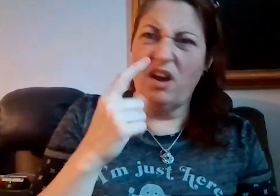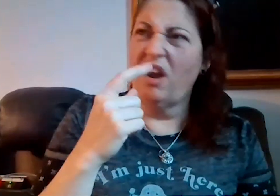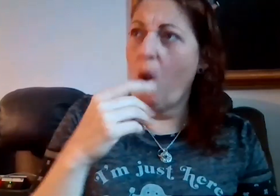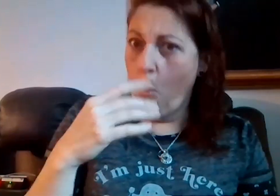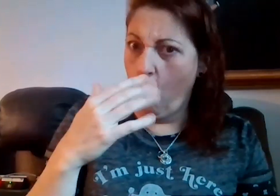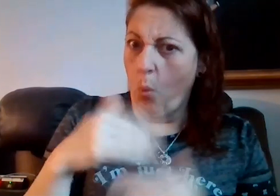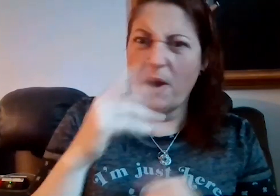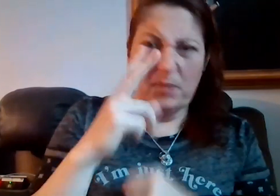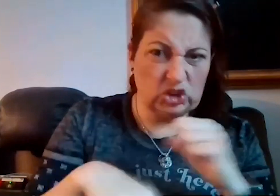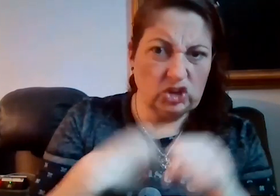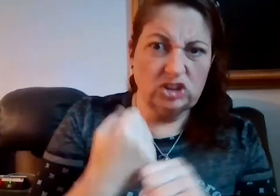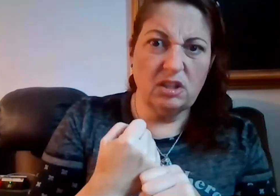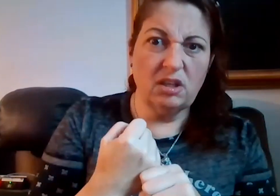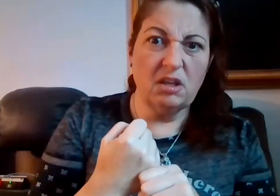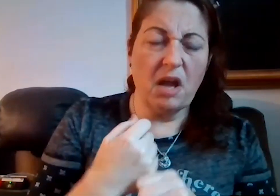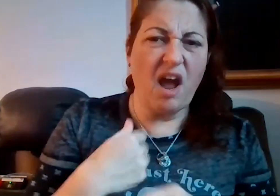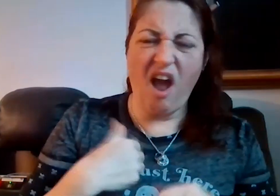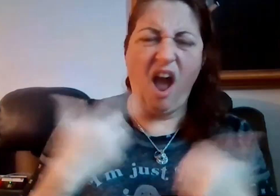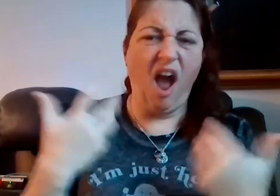that it wasn't worth it.